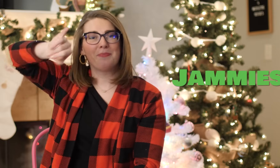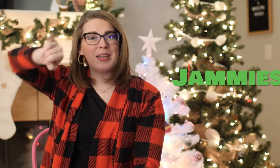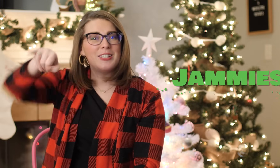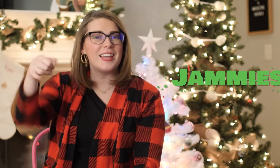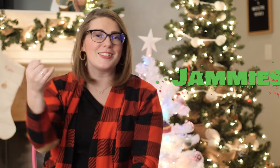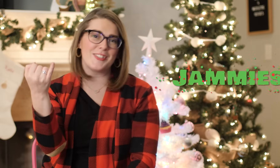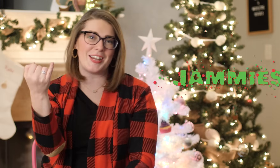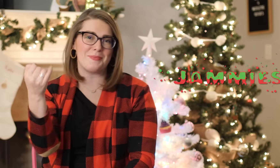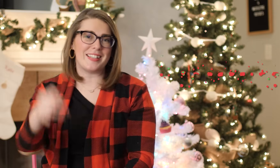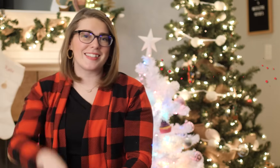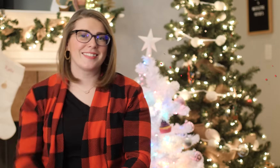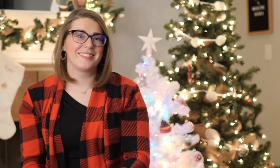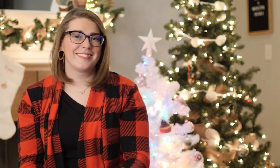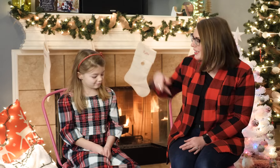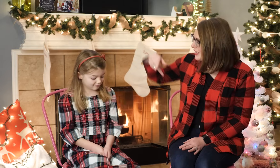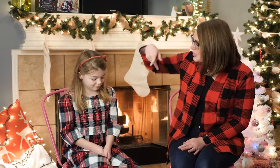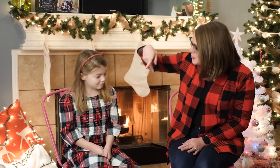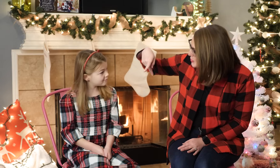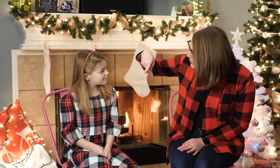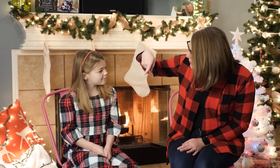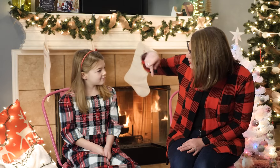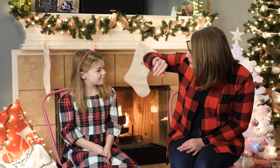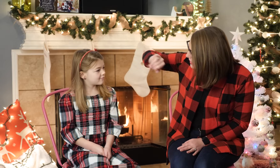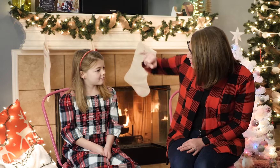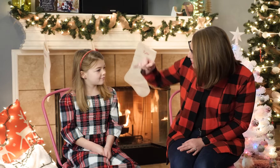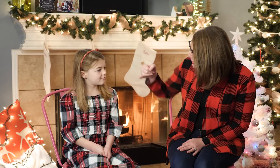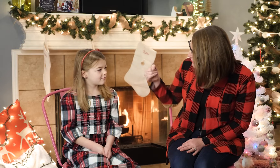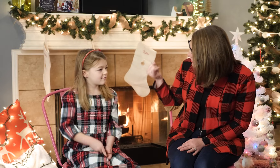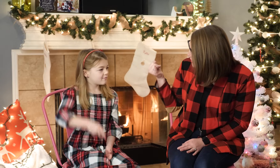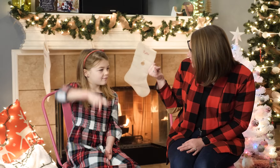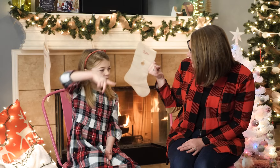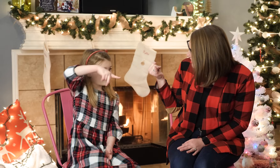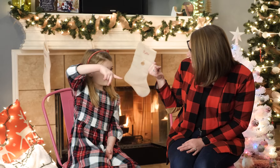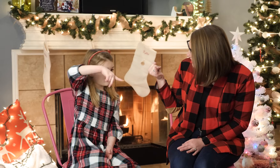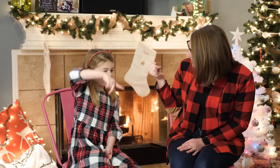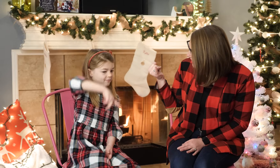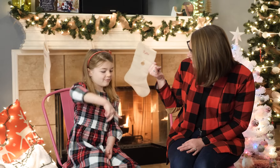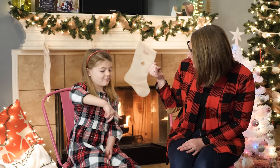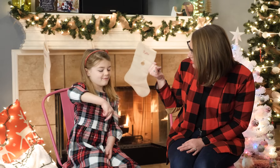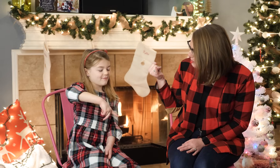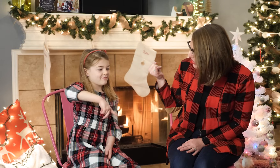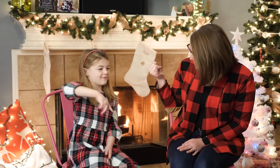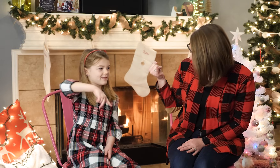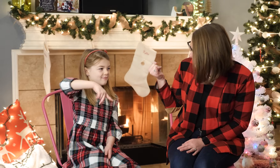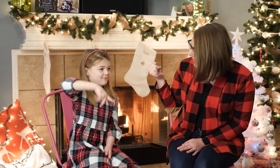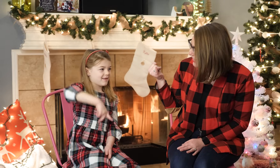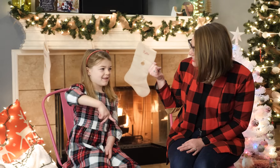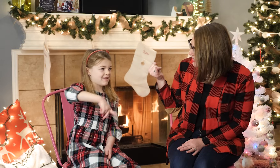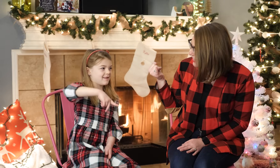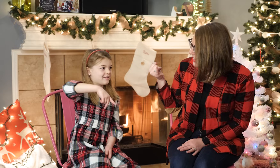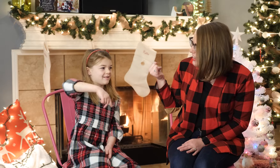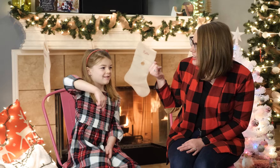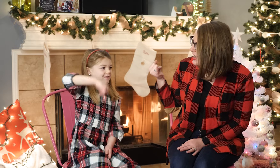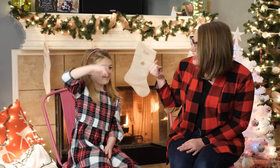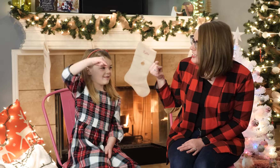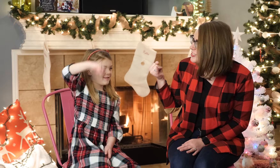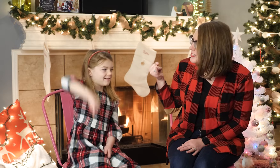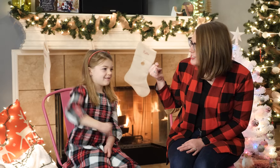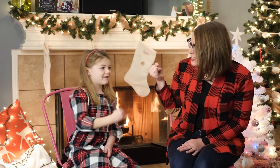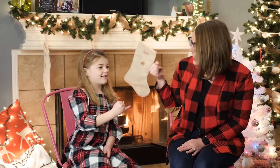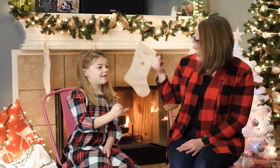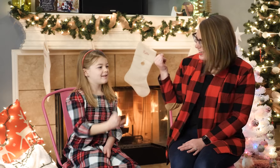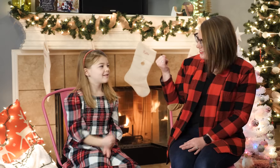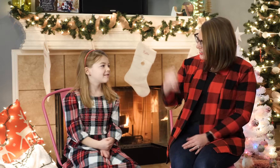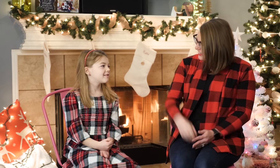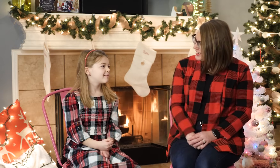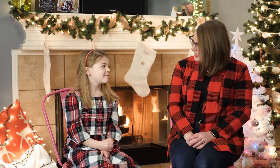PJ's or JAMMIES. Can you do P J? P and J, very good.